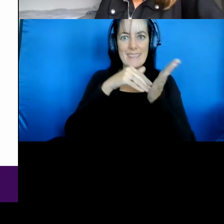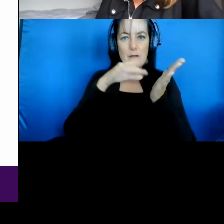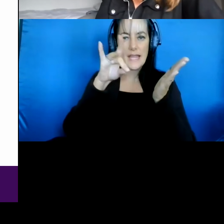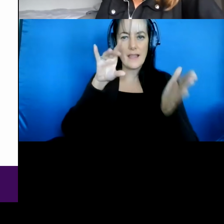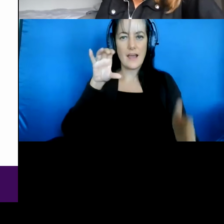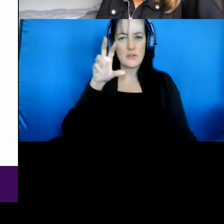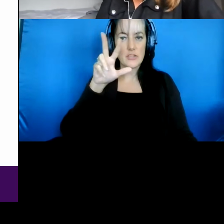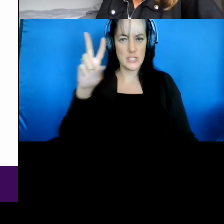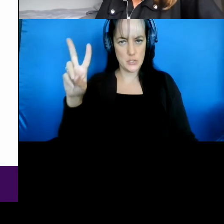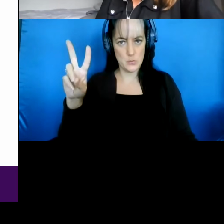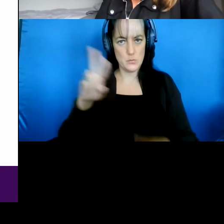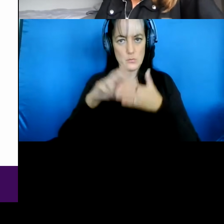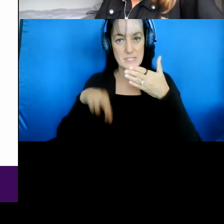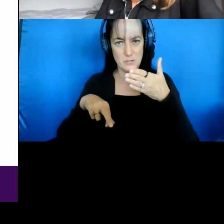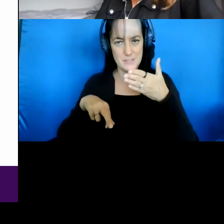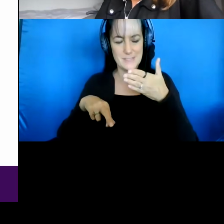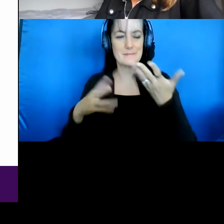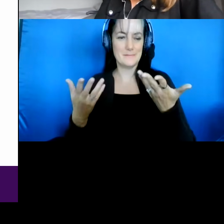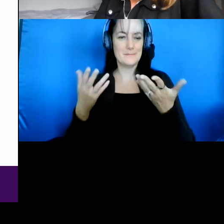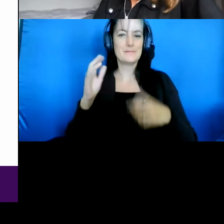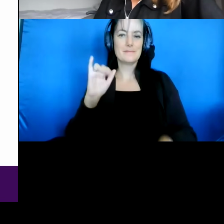Which is what you would expect for a recipe website, quite a lot. But you can